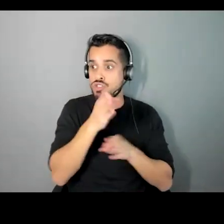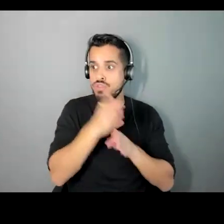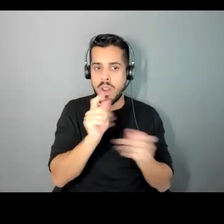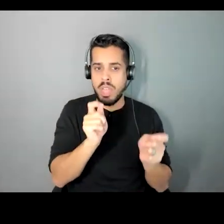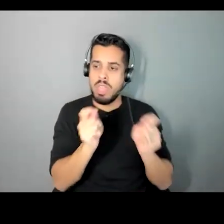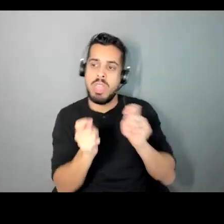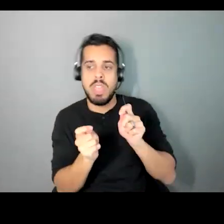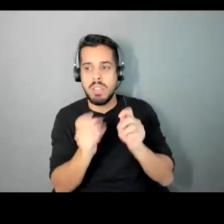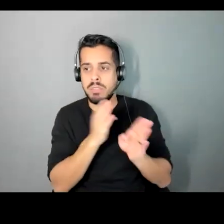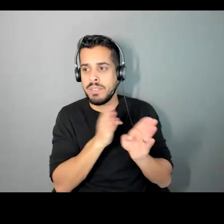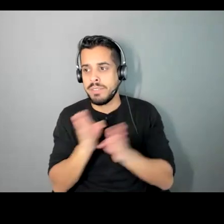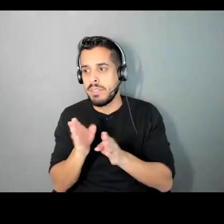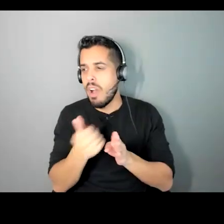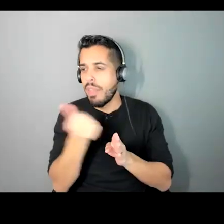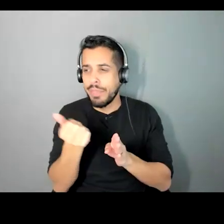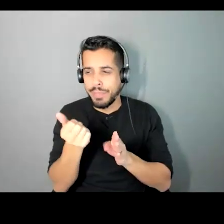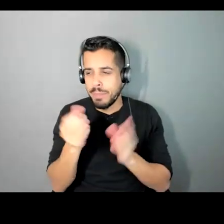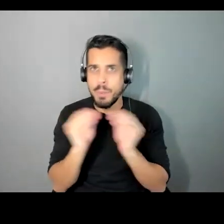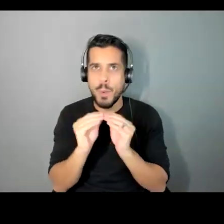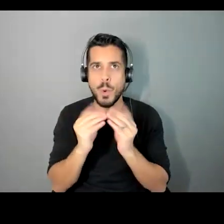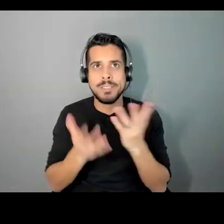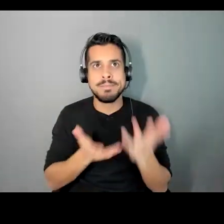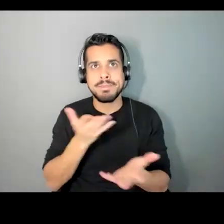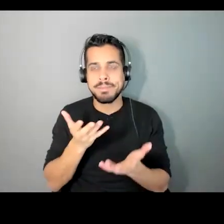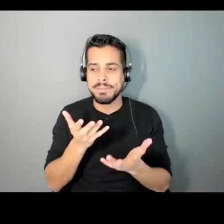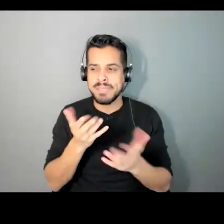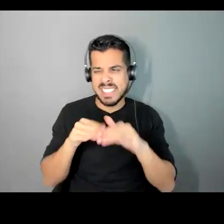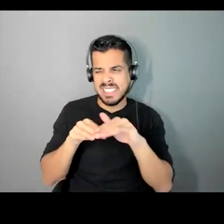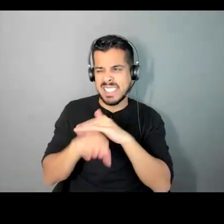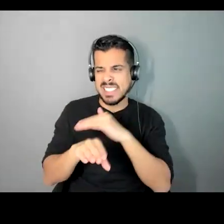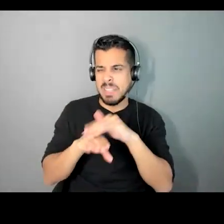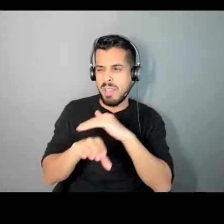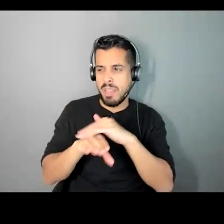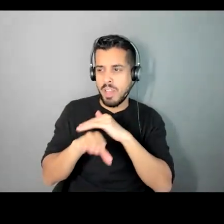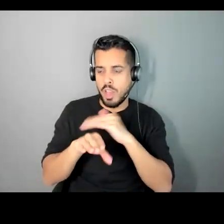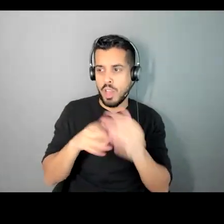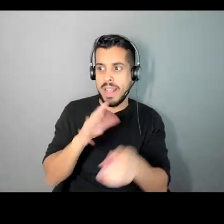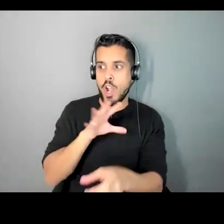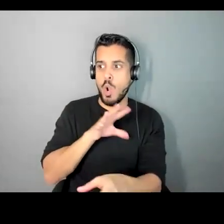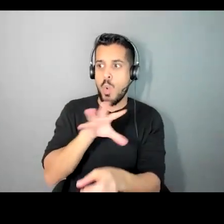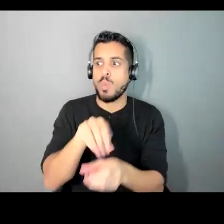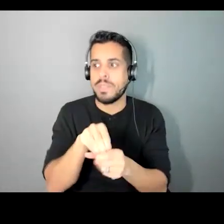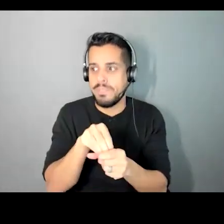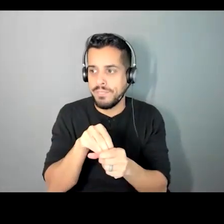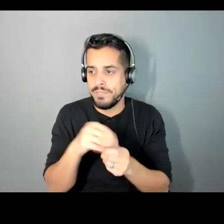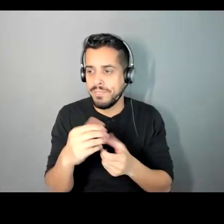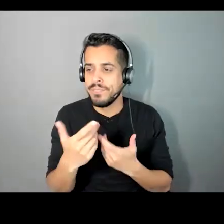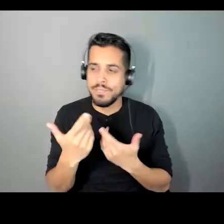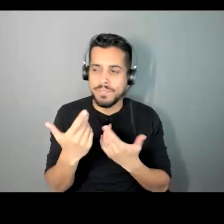um... into a more accessible, inclusive, um... orientation, as well.